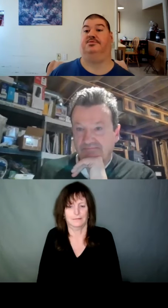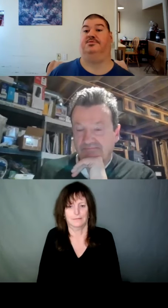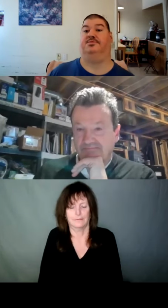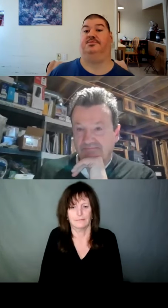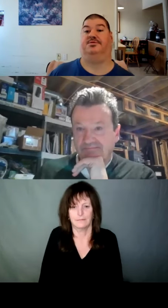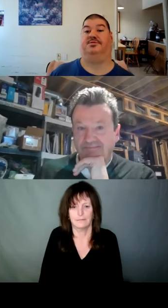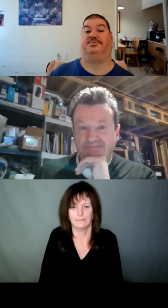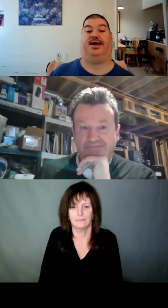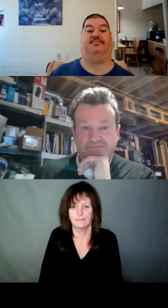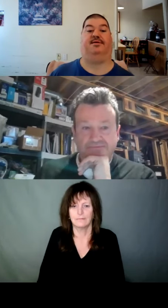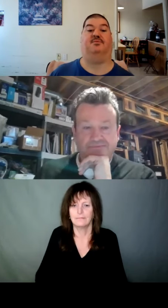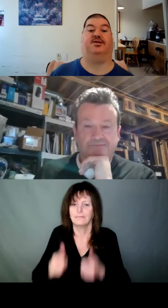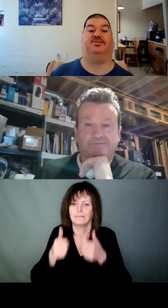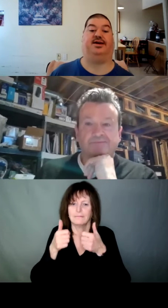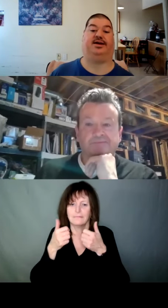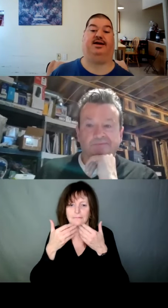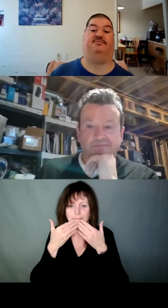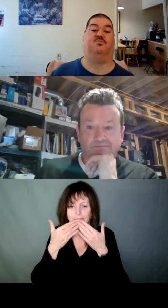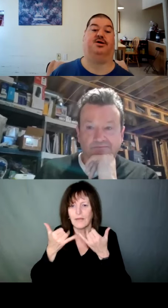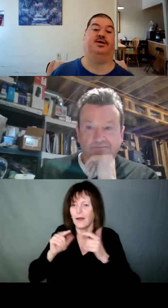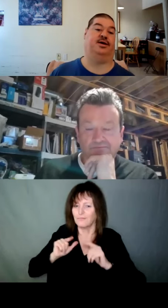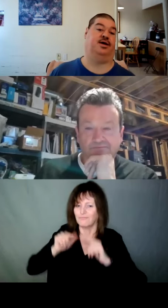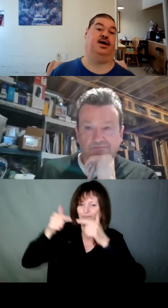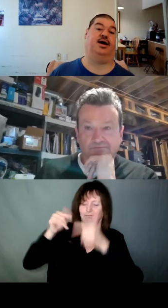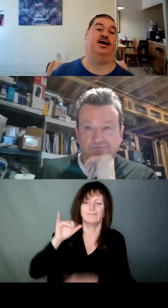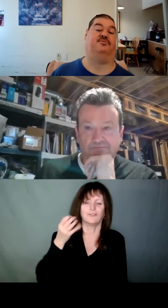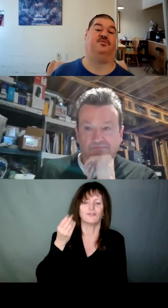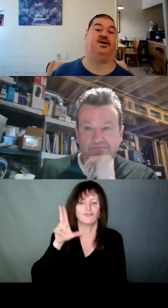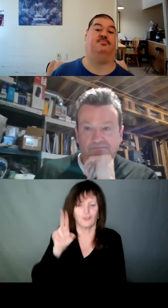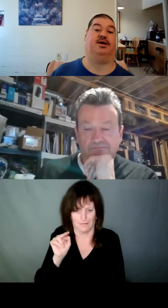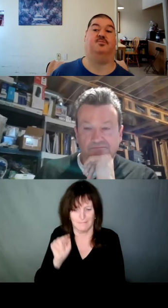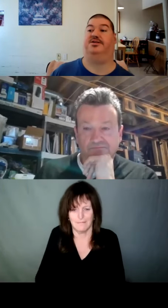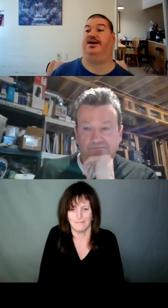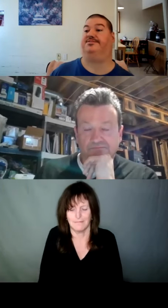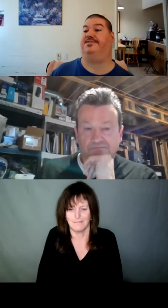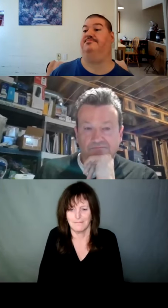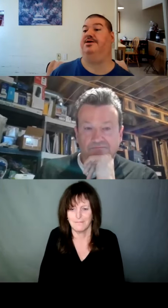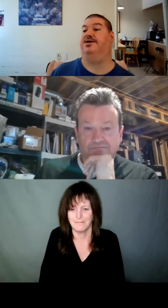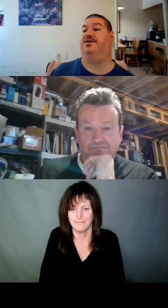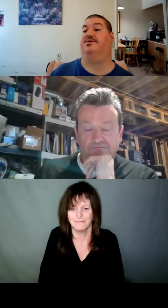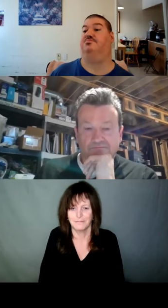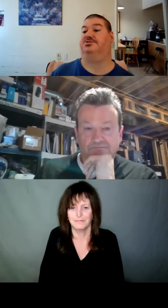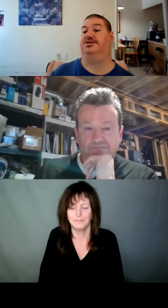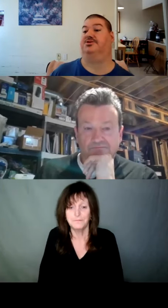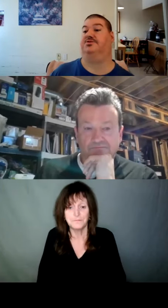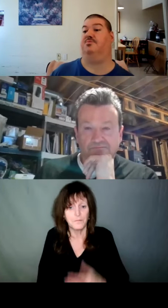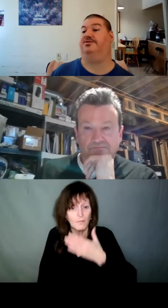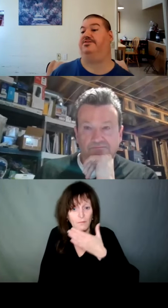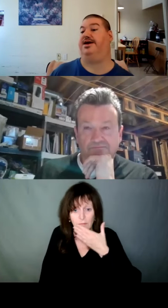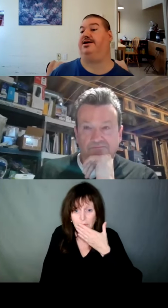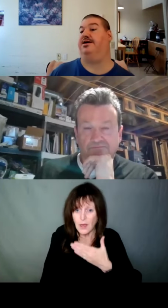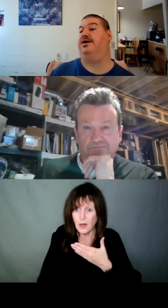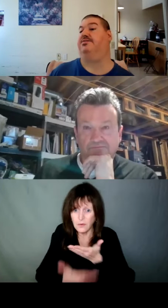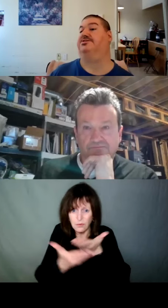Don't forget to hit submit. Great. Thank you and I will pass it back to you John